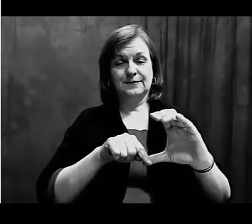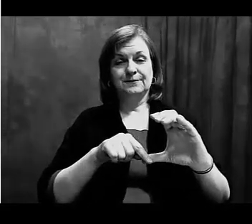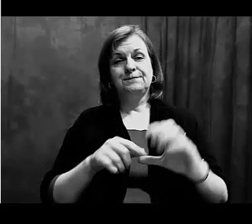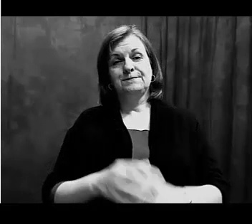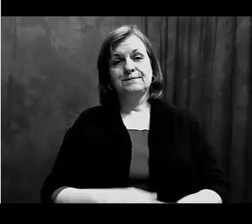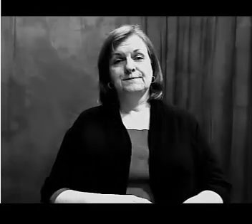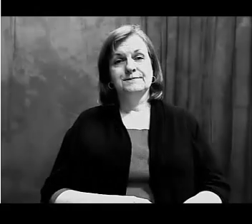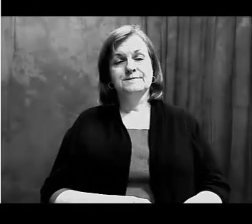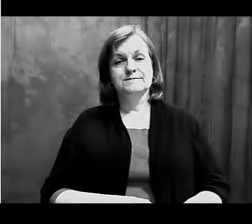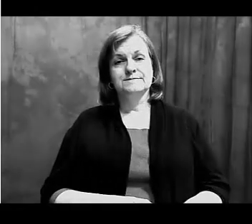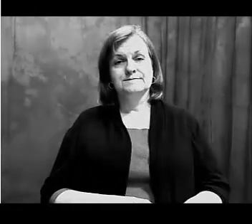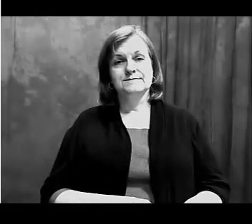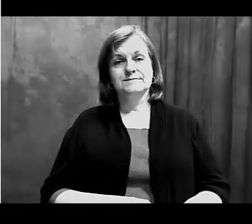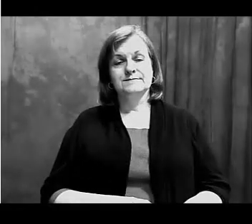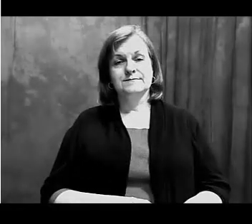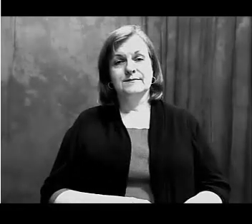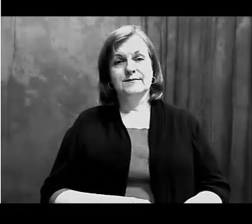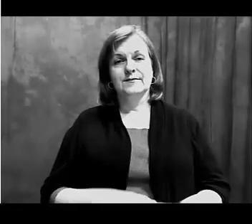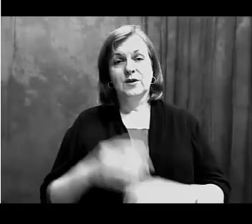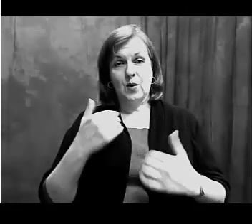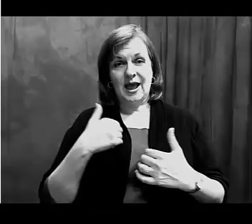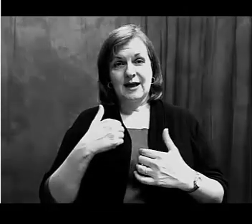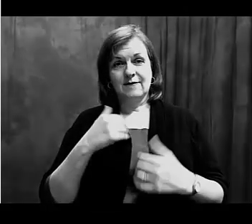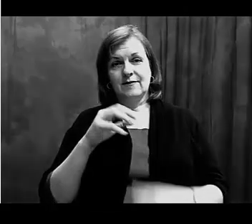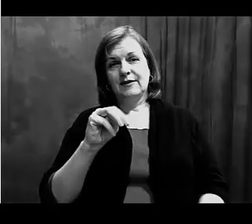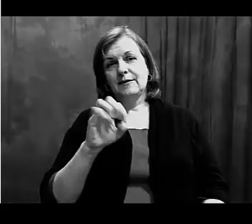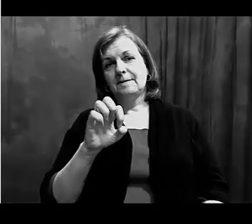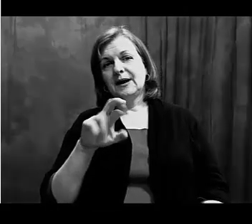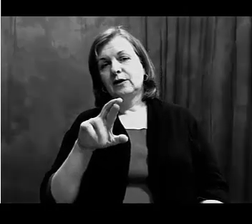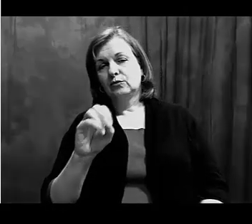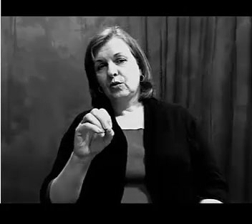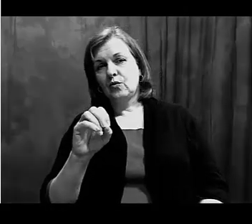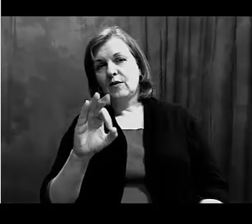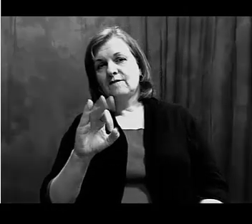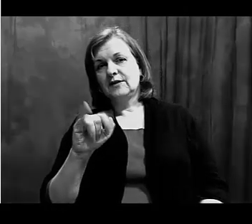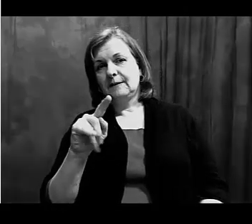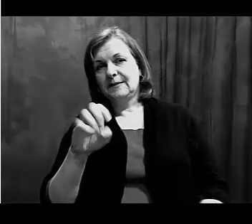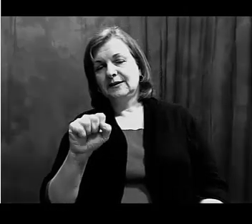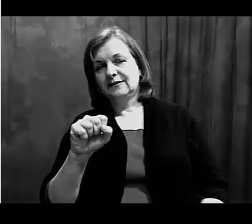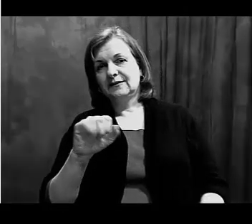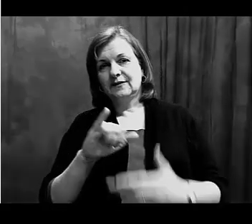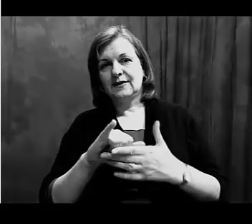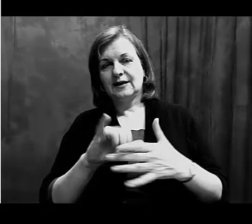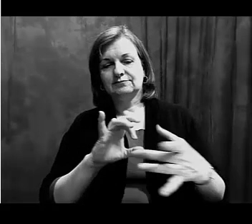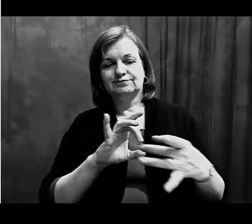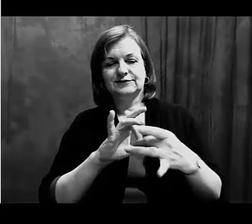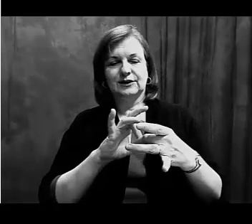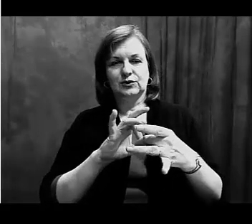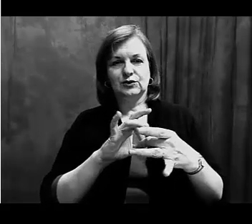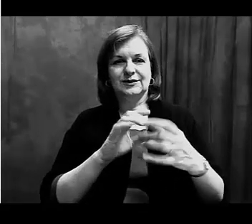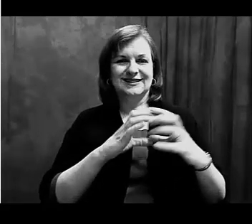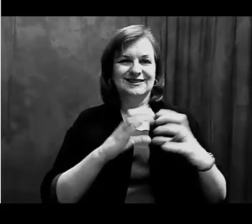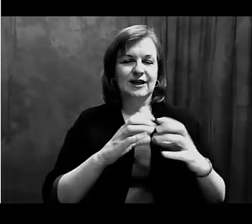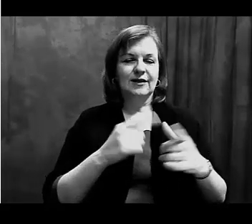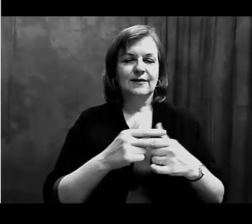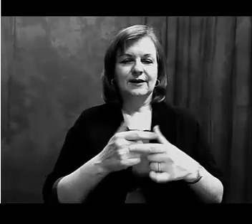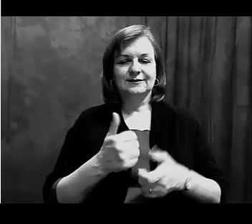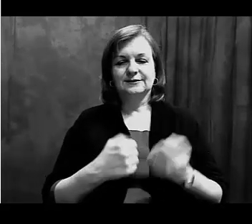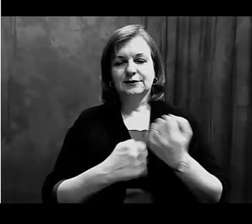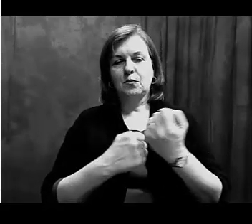and then inside the cell inside the cell we have those microfilments -- they are anchoring and giving support to